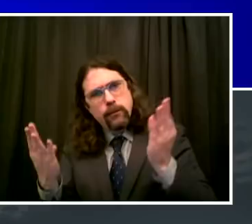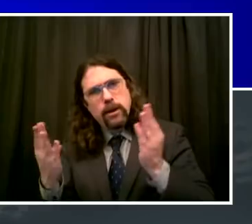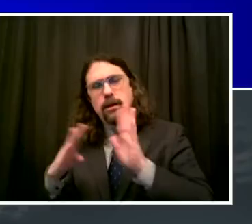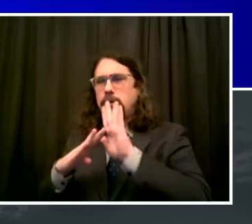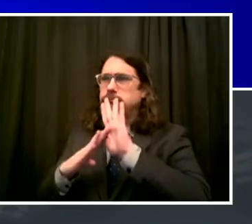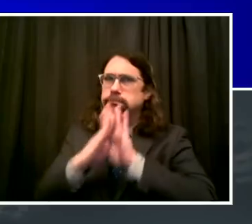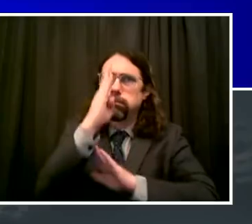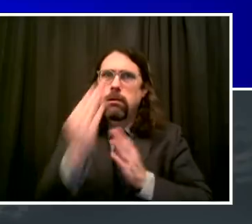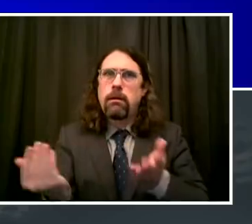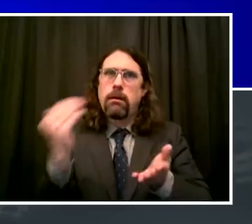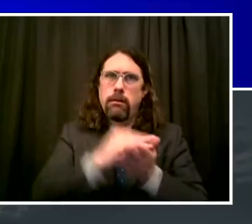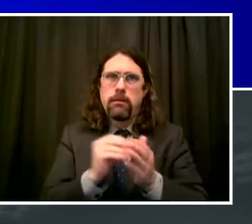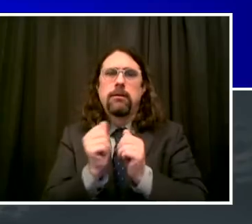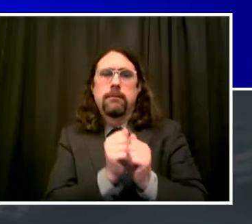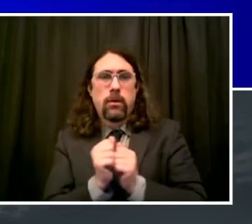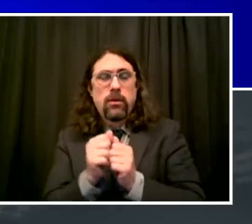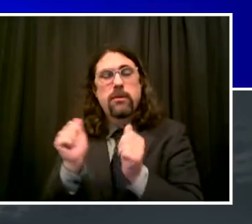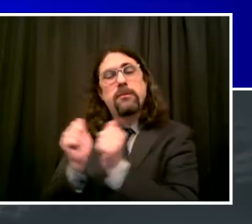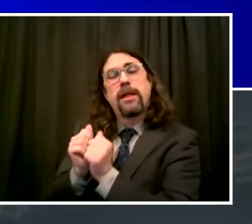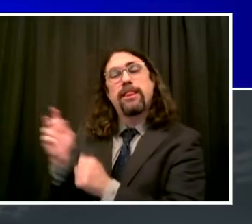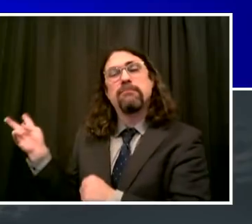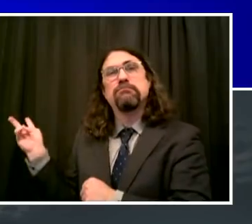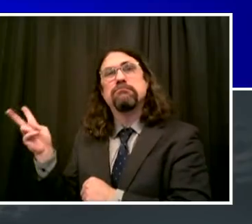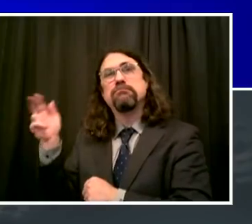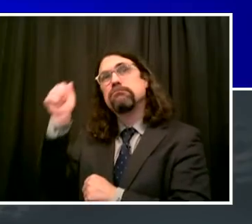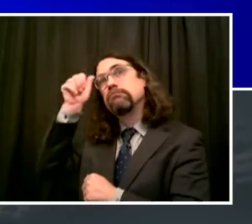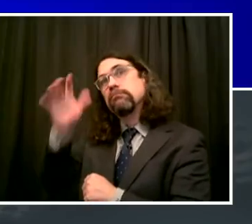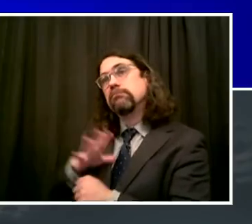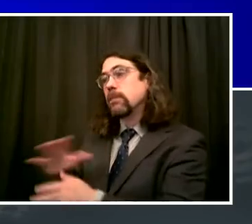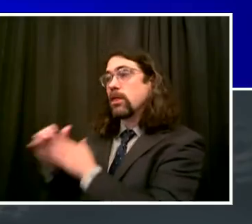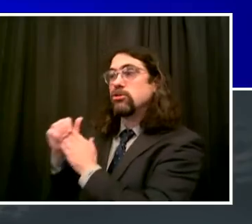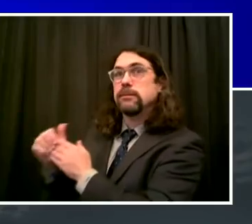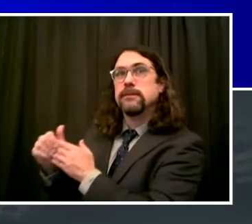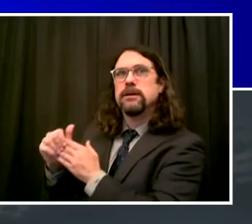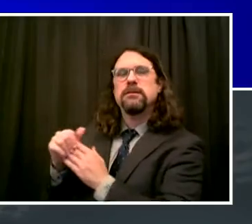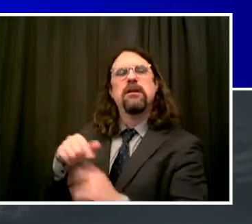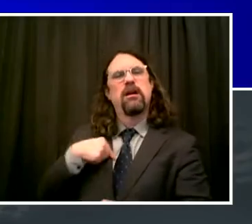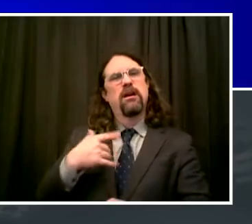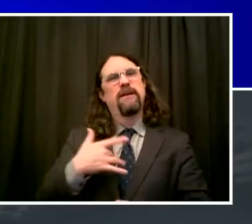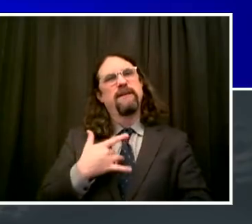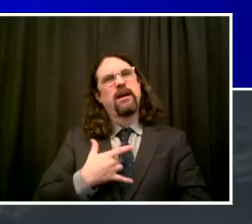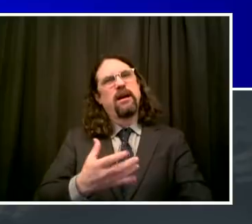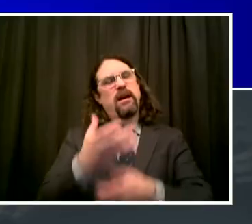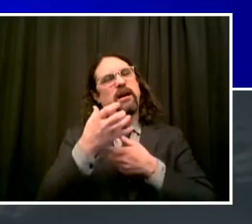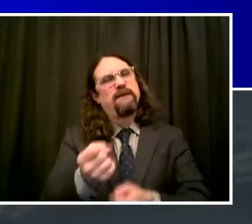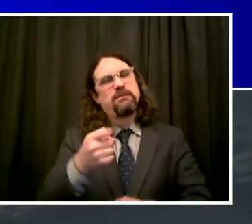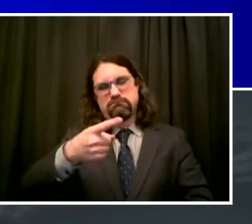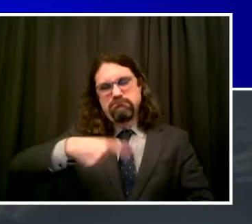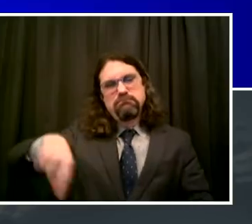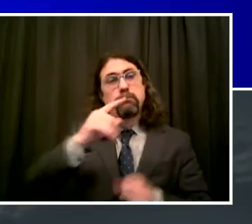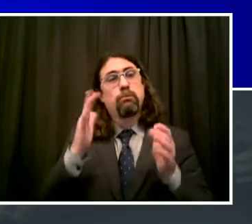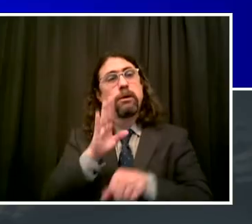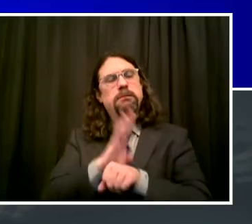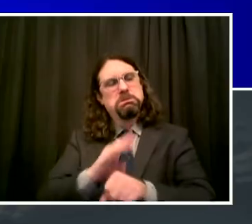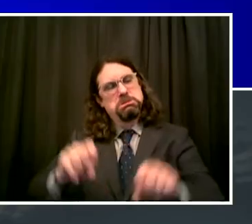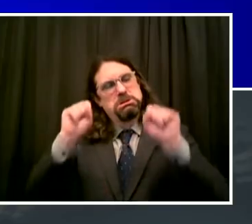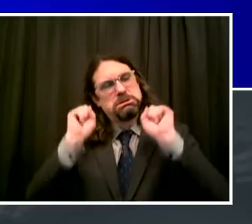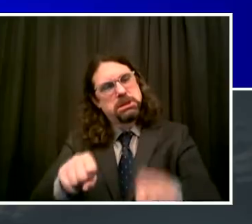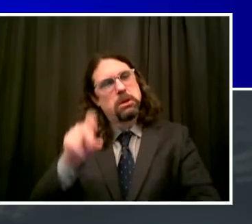TOETGHER. SO WI THGREG'S LEADERSHIP, I'M CONFIDENT WE WILL BE ABLE TO DO A HOST OF NEW